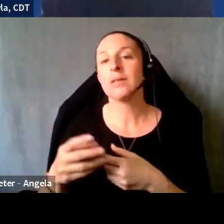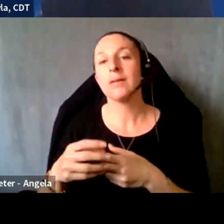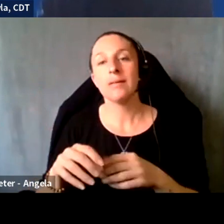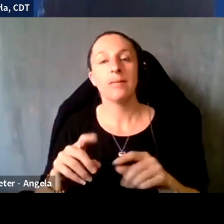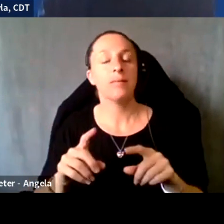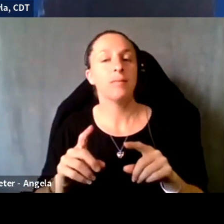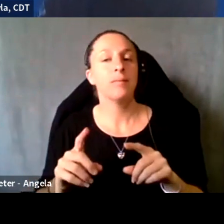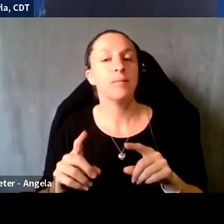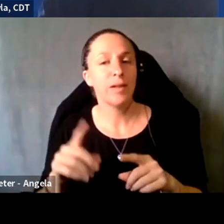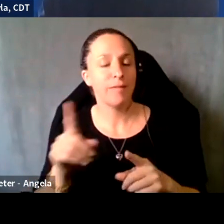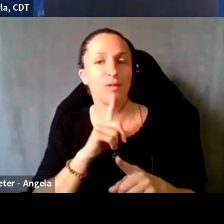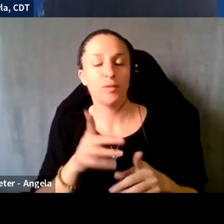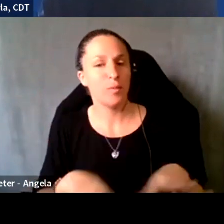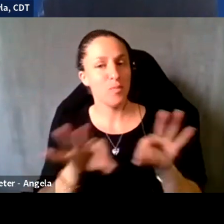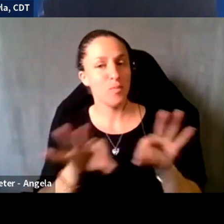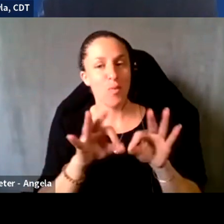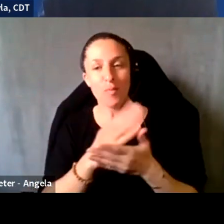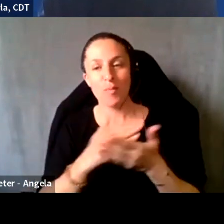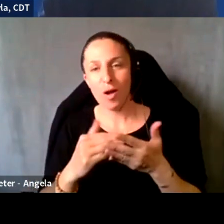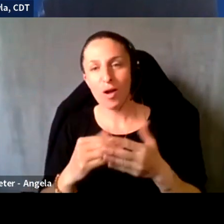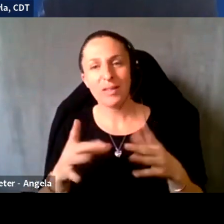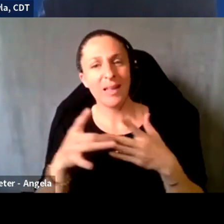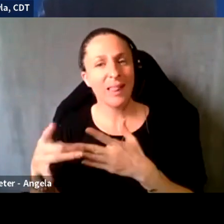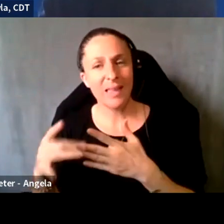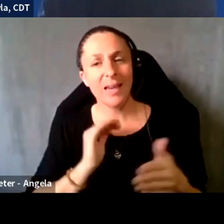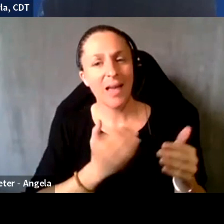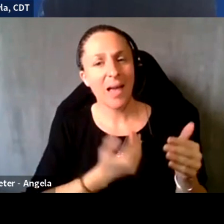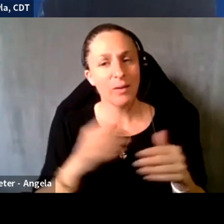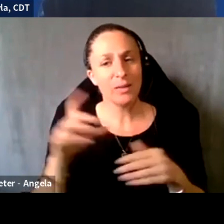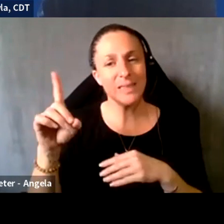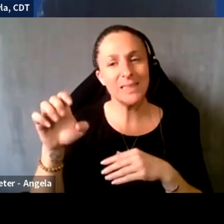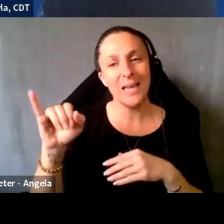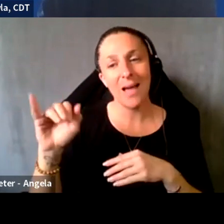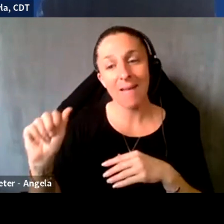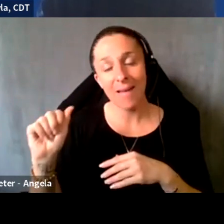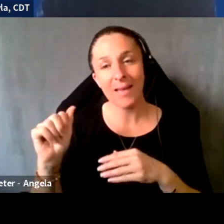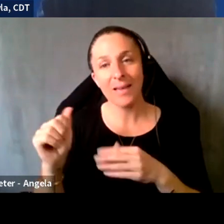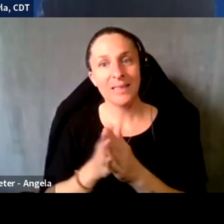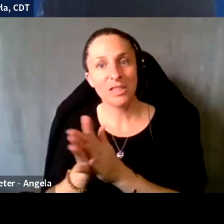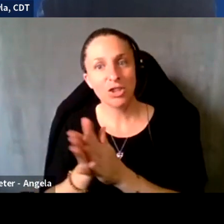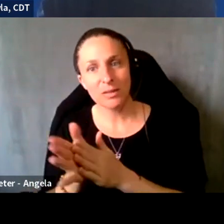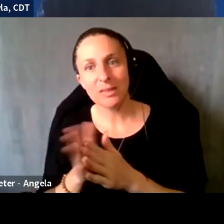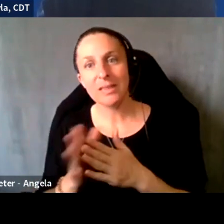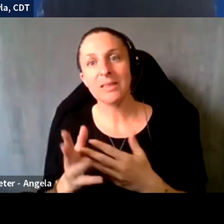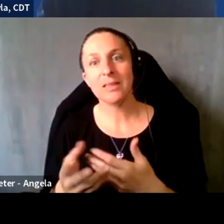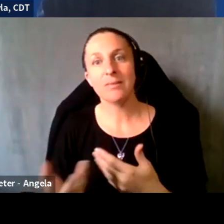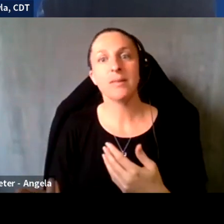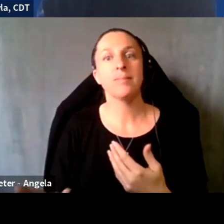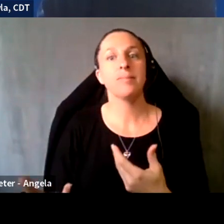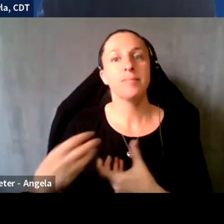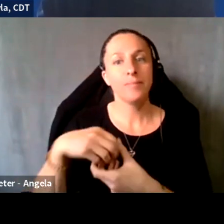part of it – in leading our DEIA initiatives, and embedding equity into State operations.